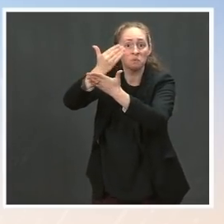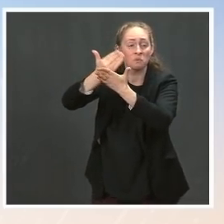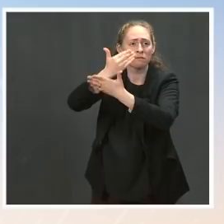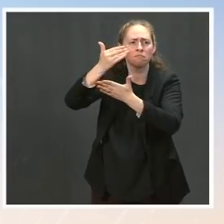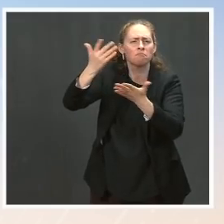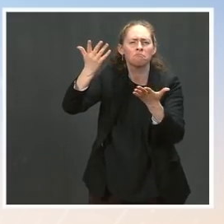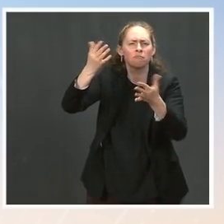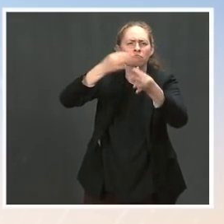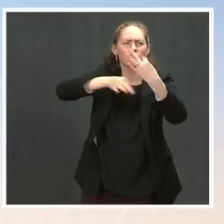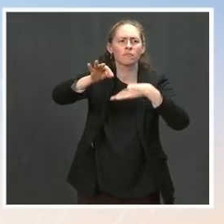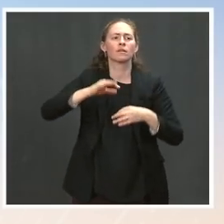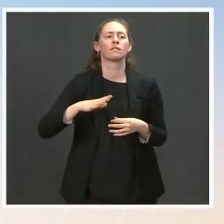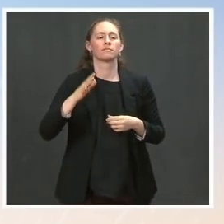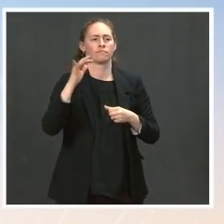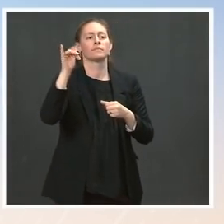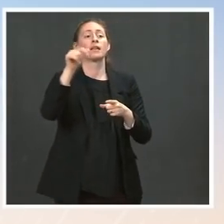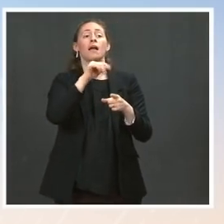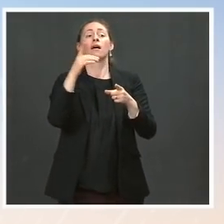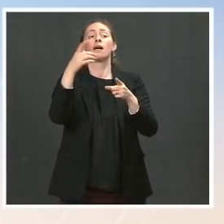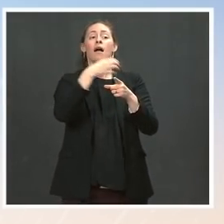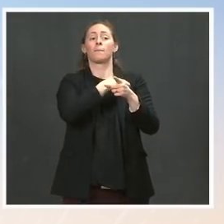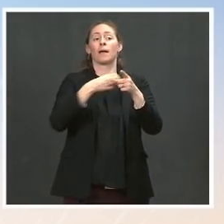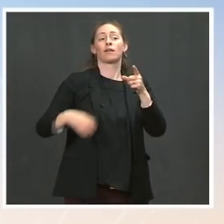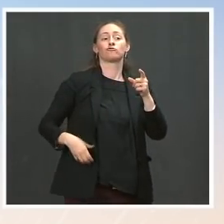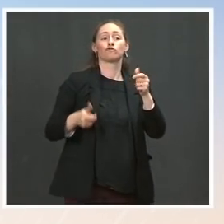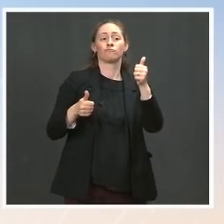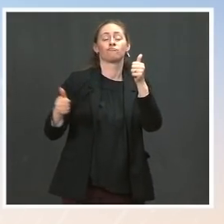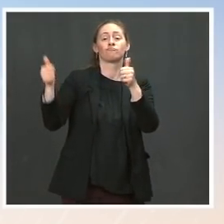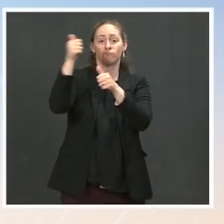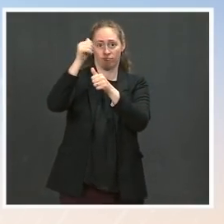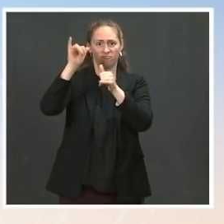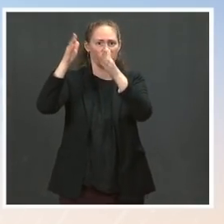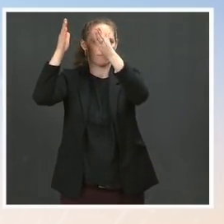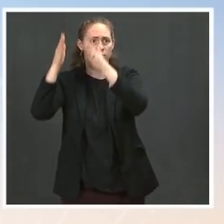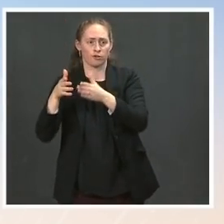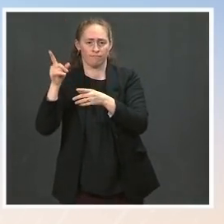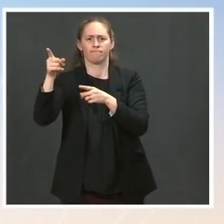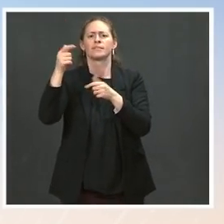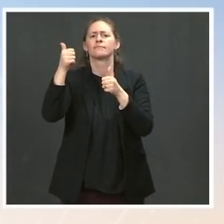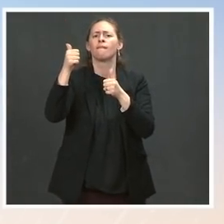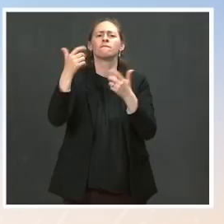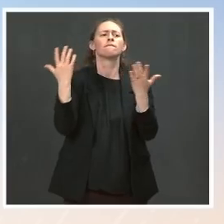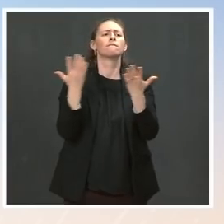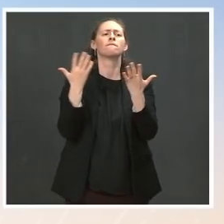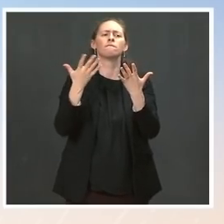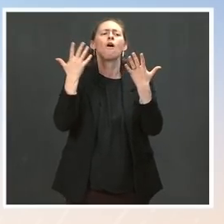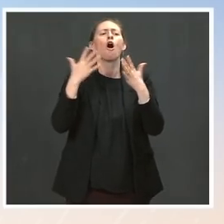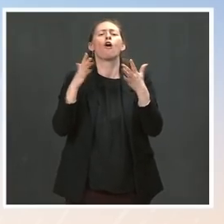to stay for about 100 days. She's been a diplomat serving in a range of roles around the world -- from Ambassador to Mexico,